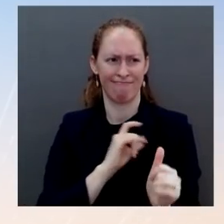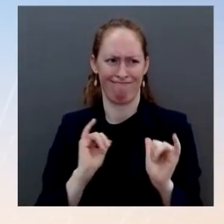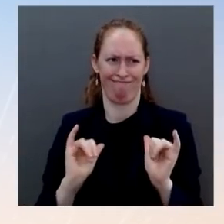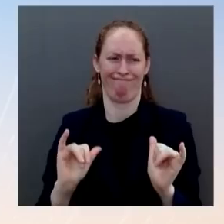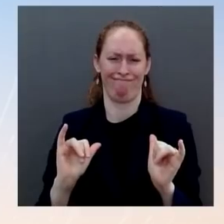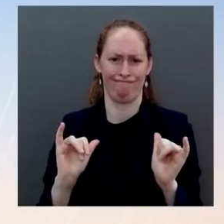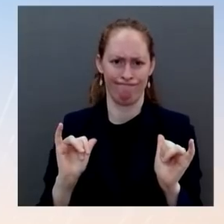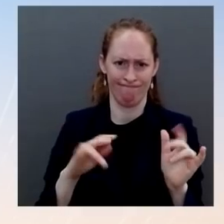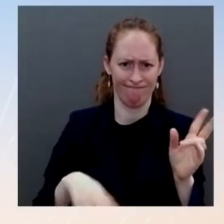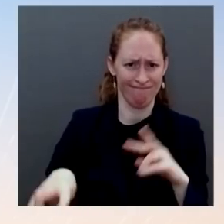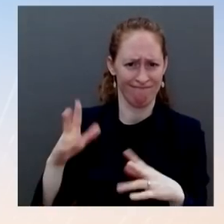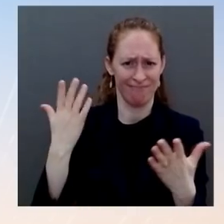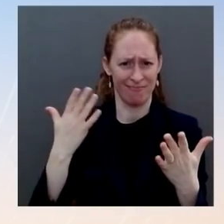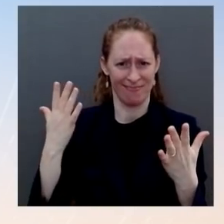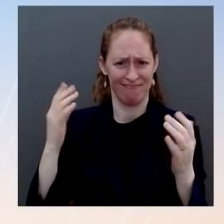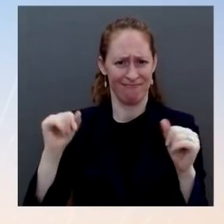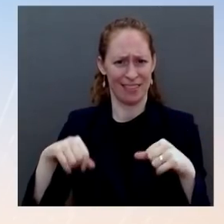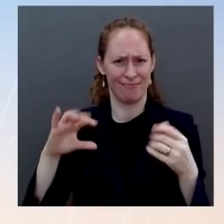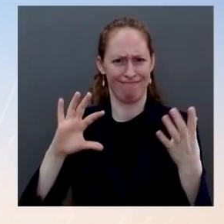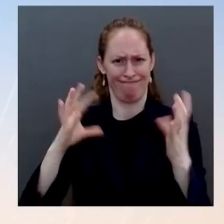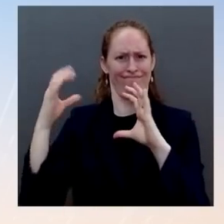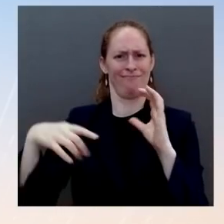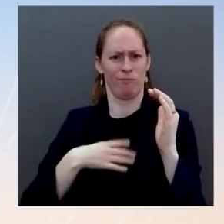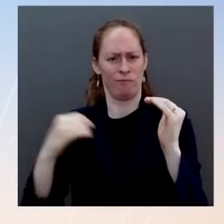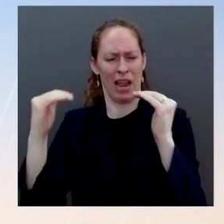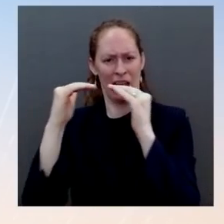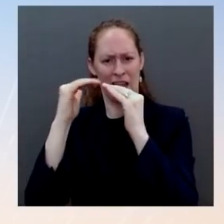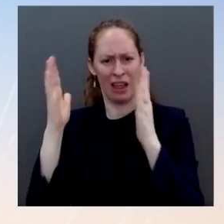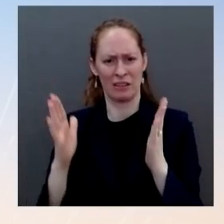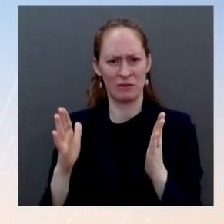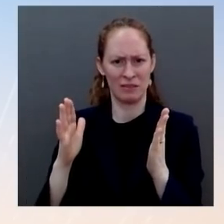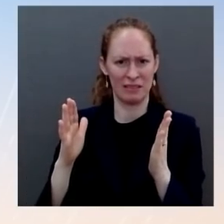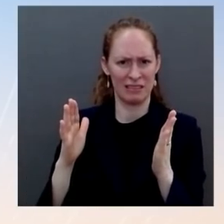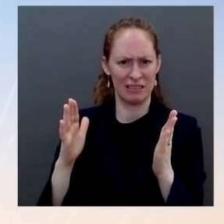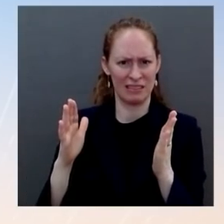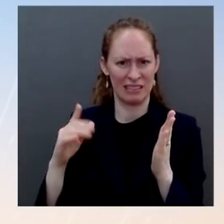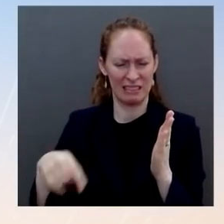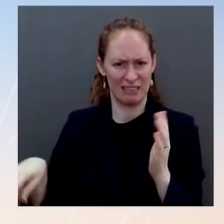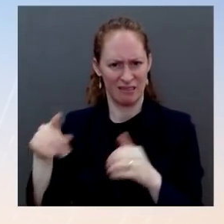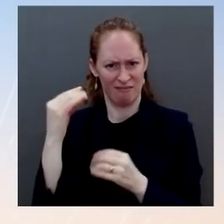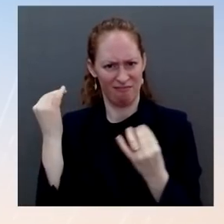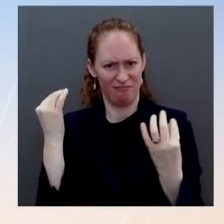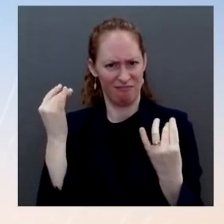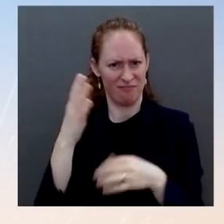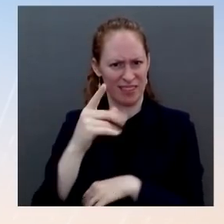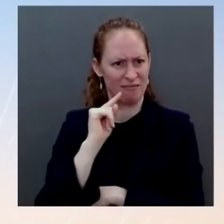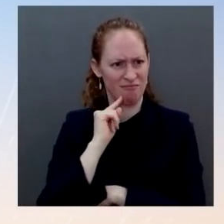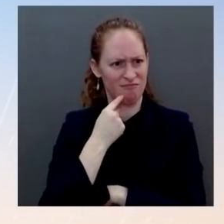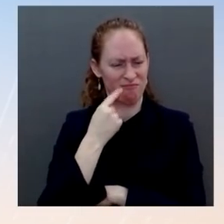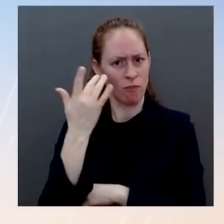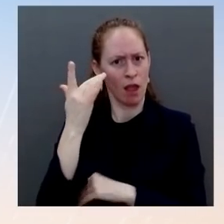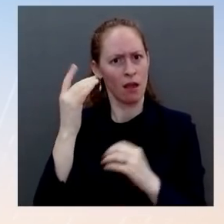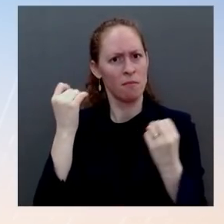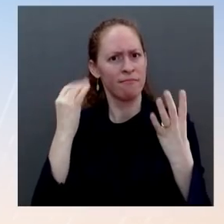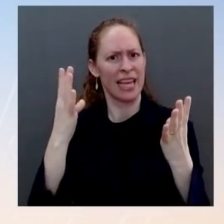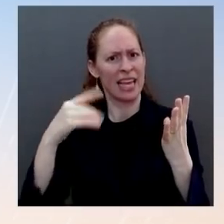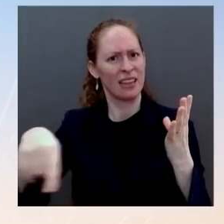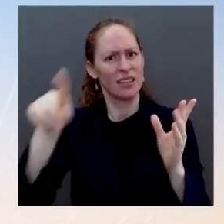Ms. Psaki: Well, you know where we stand on supporting local police officers, local cops, and not defunding the police,